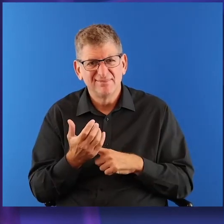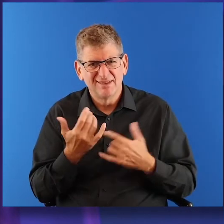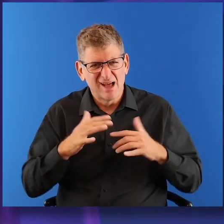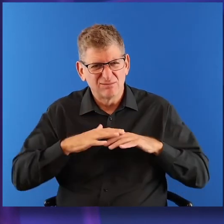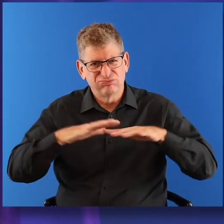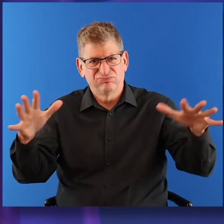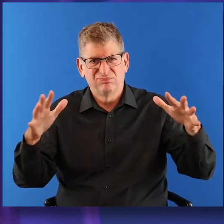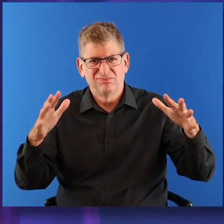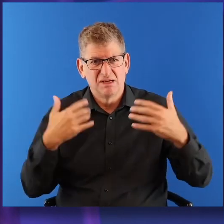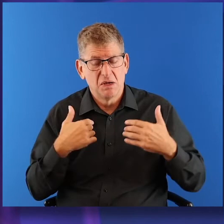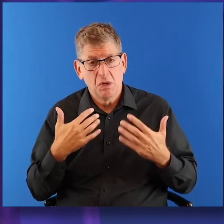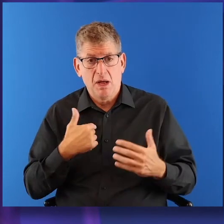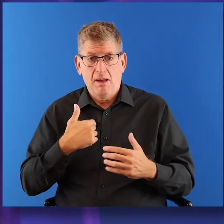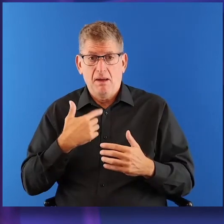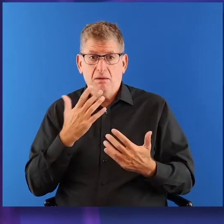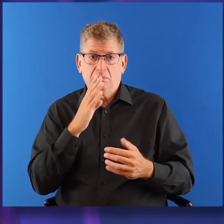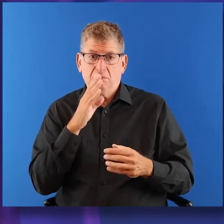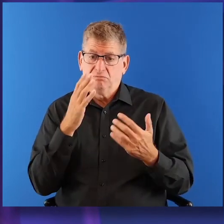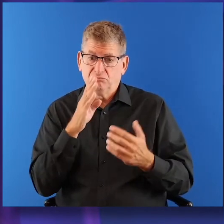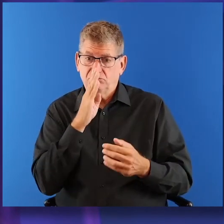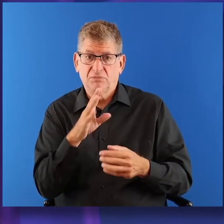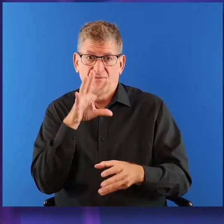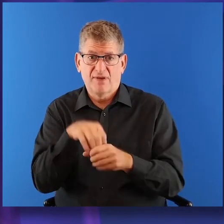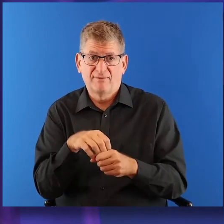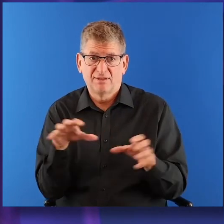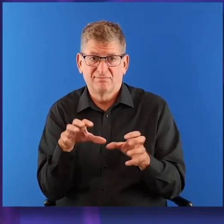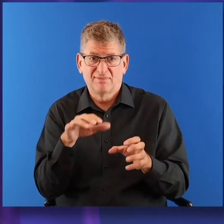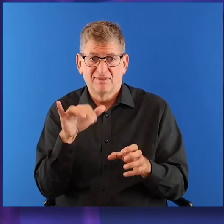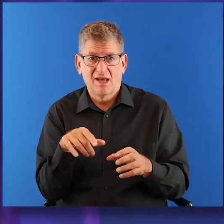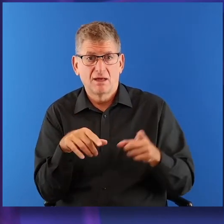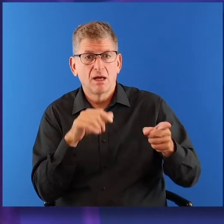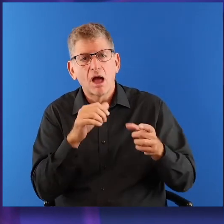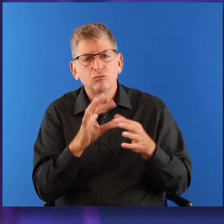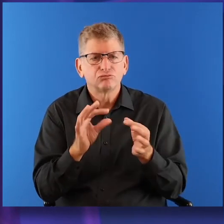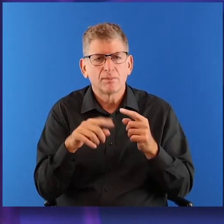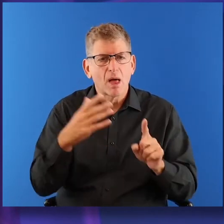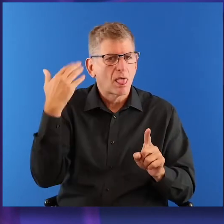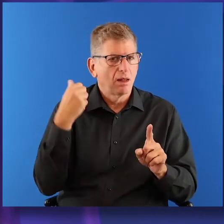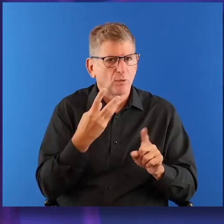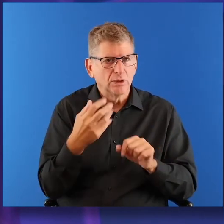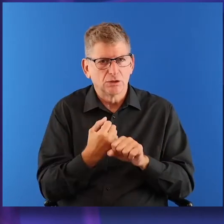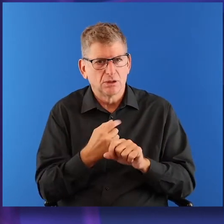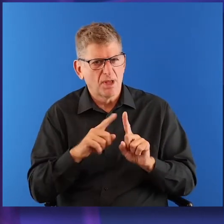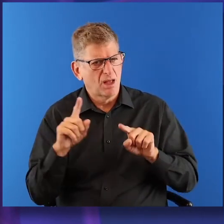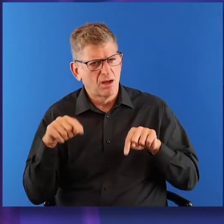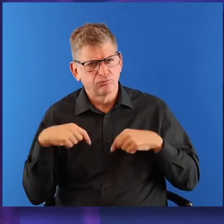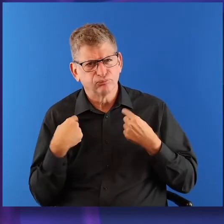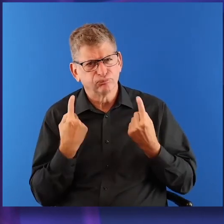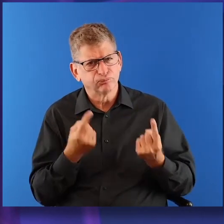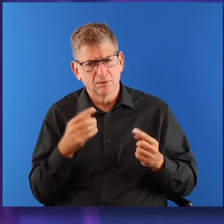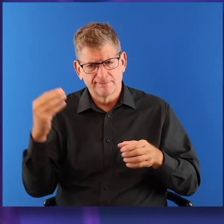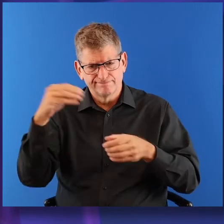Then one I've been pretty directly involved in you're not chatting about it quite a bit over the last few years, has been around embedding